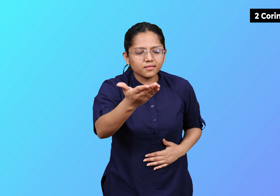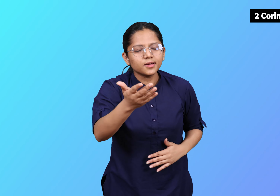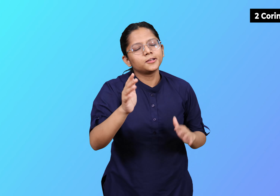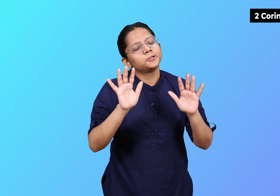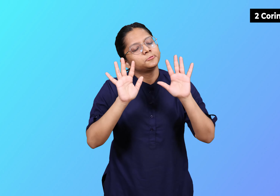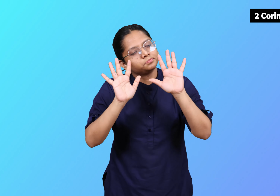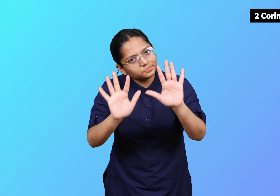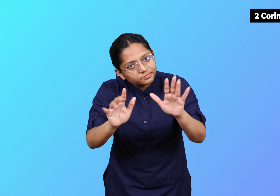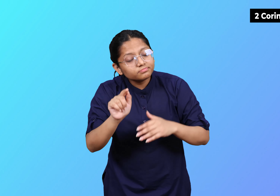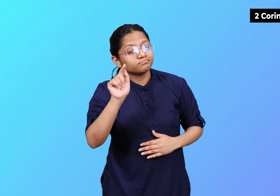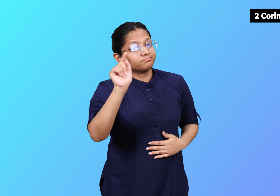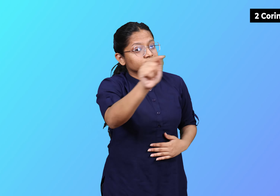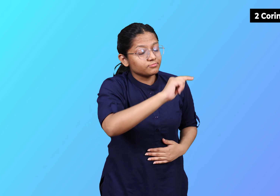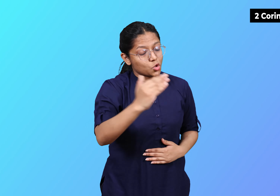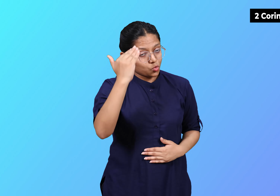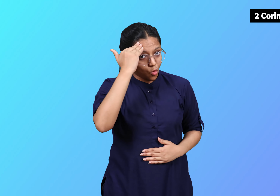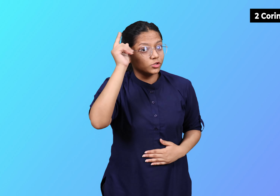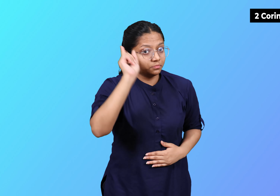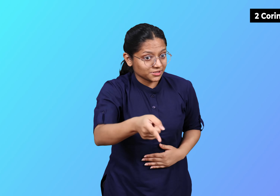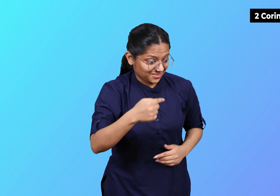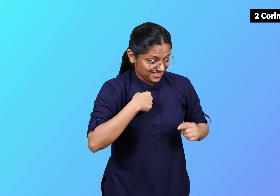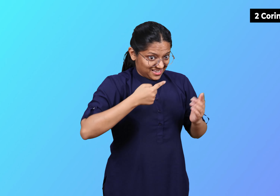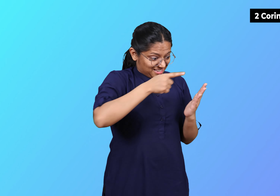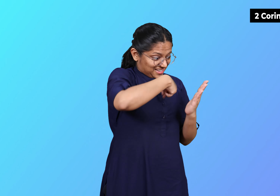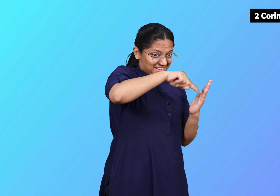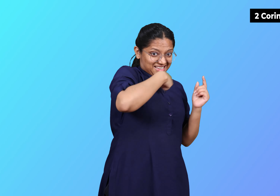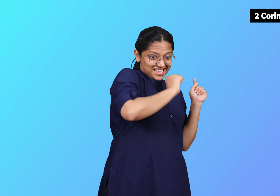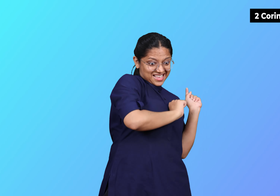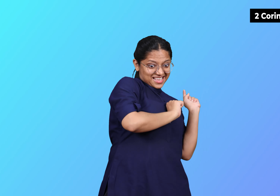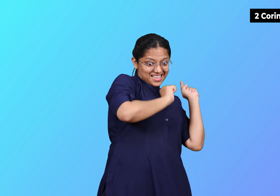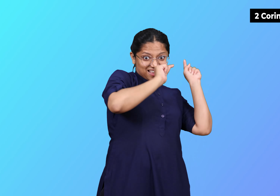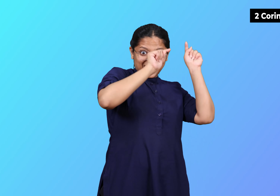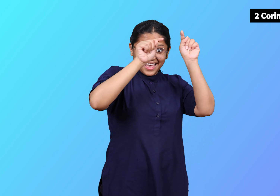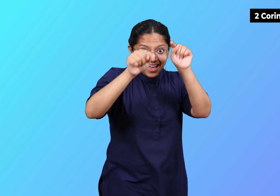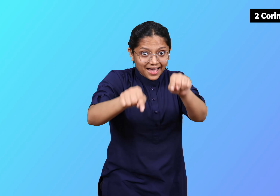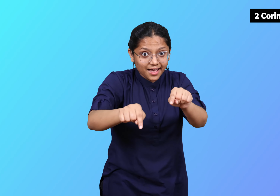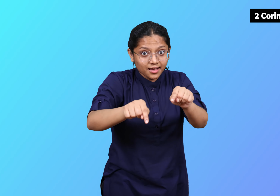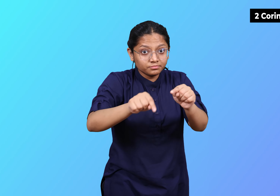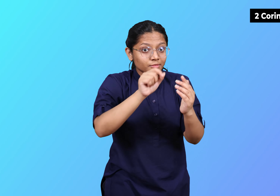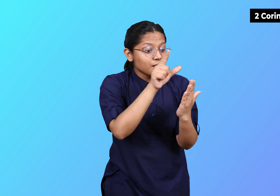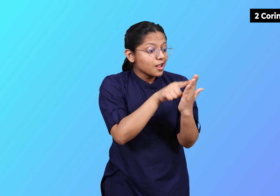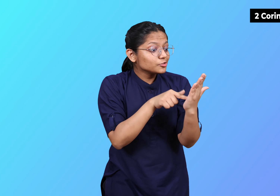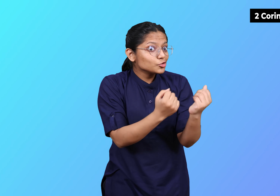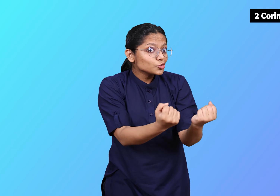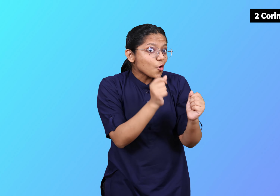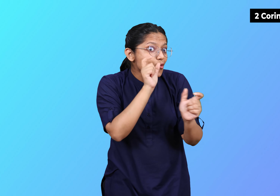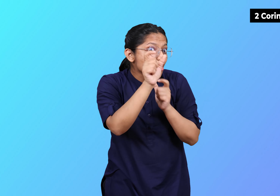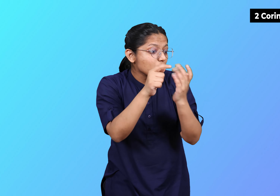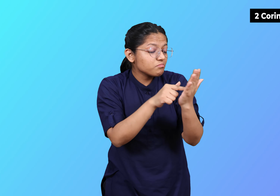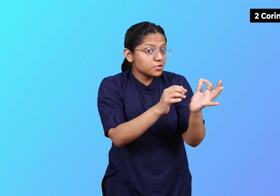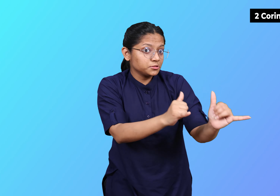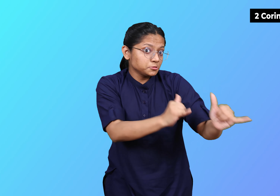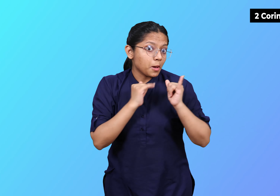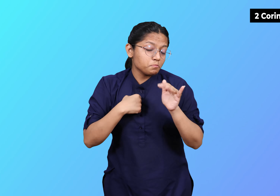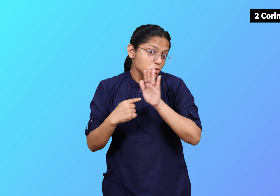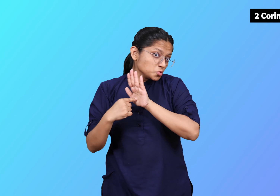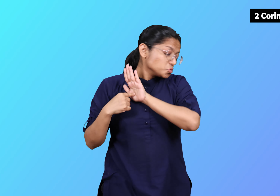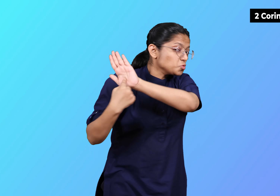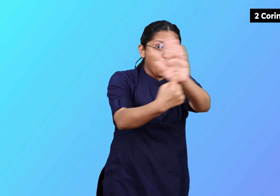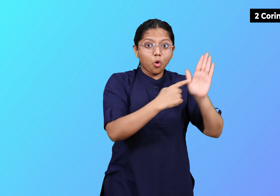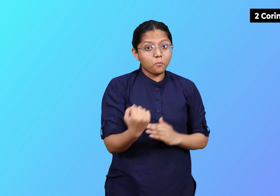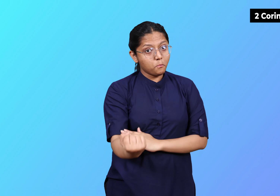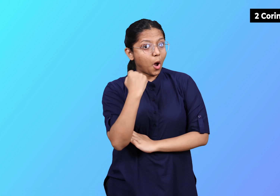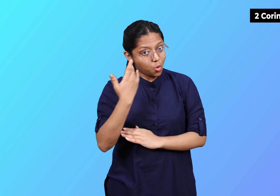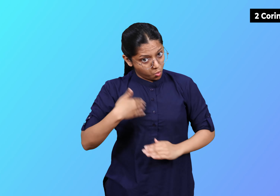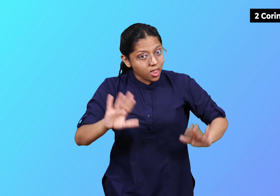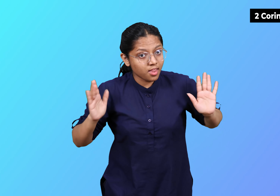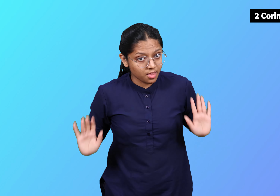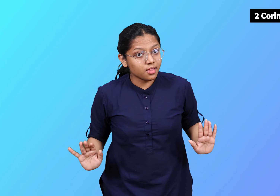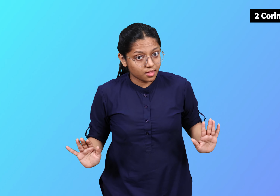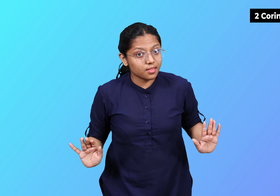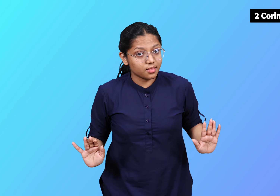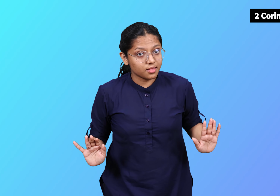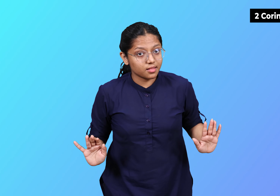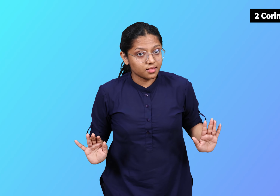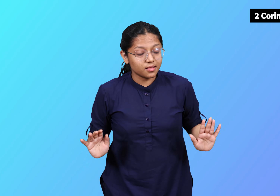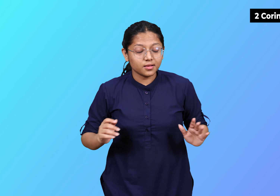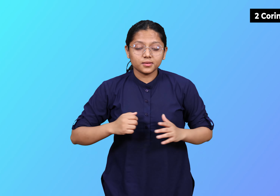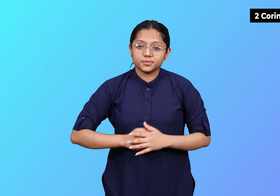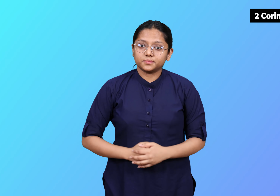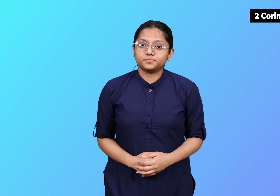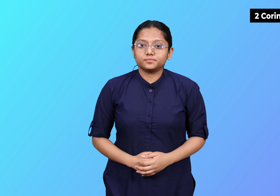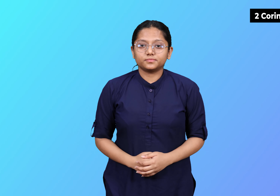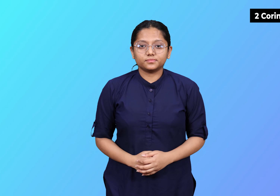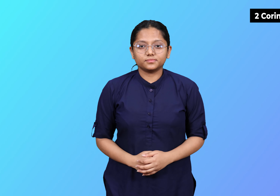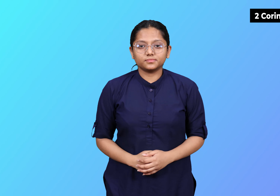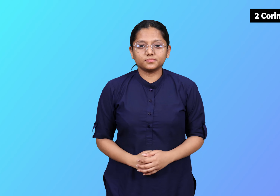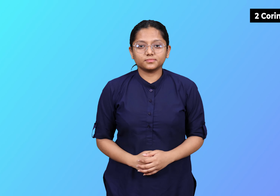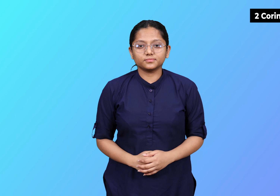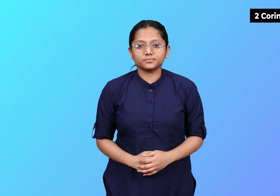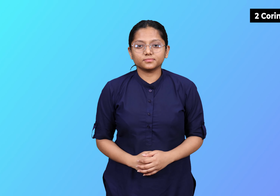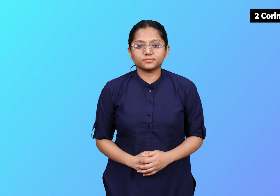Those people should know this: when we are there with you, we will show the same power that we show now in our letters.